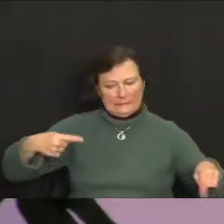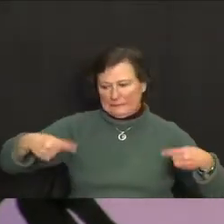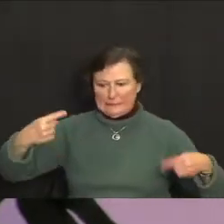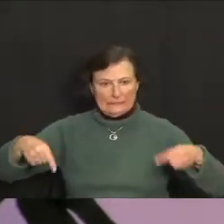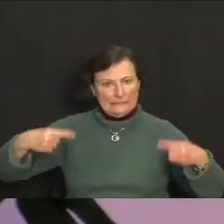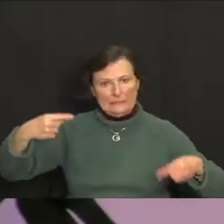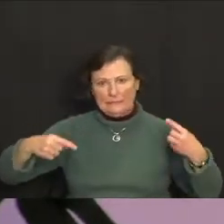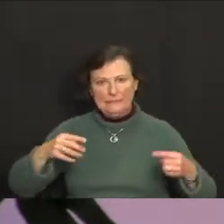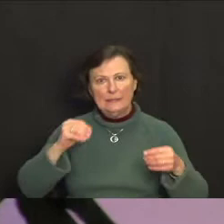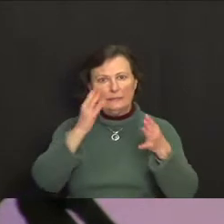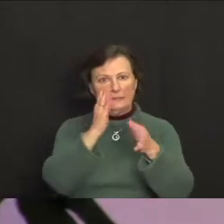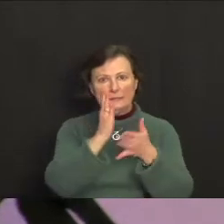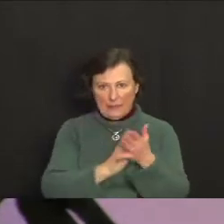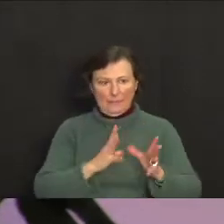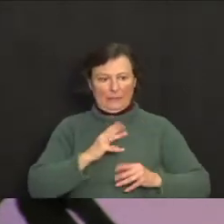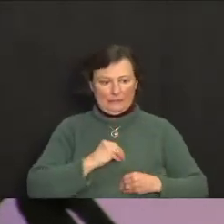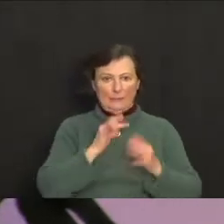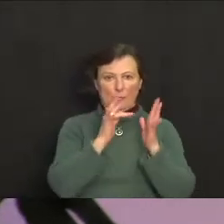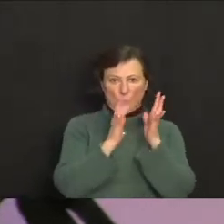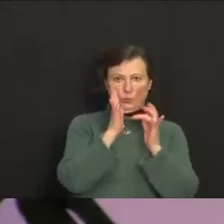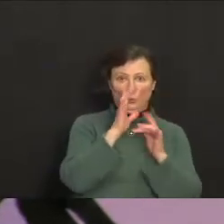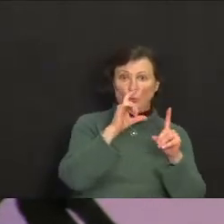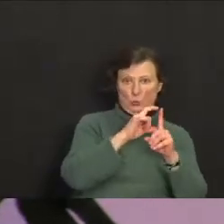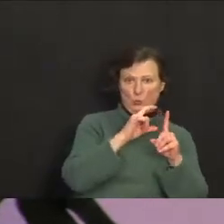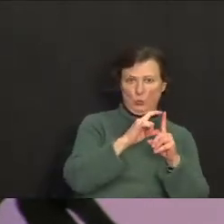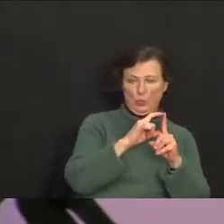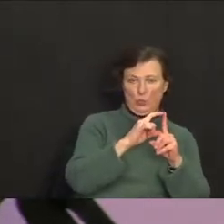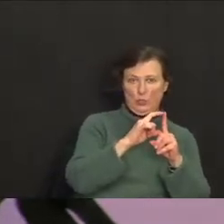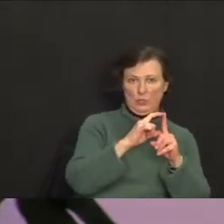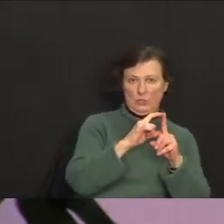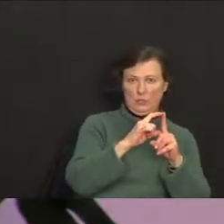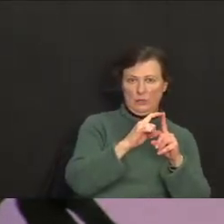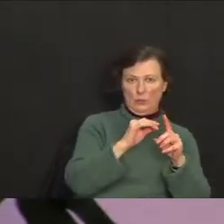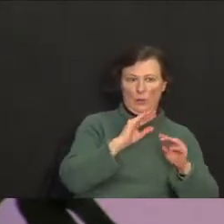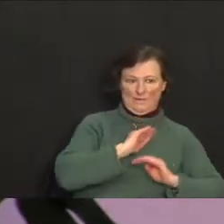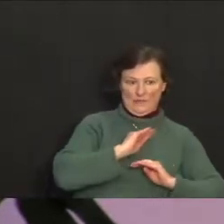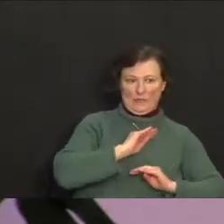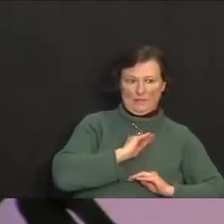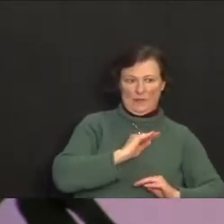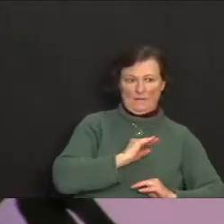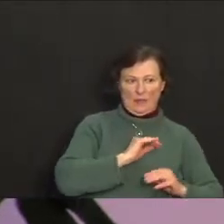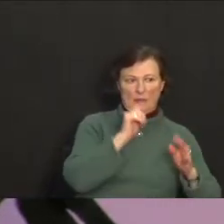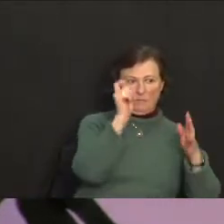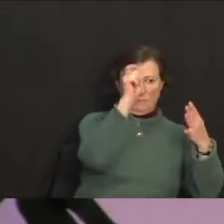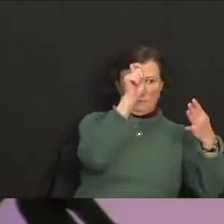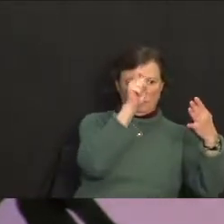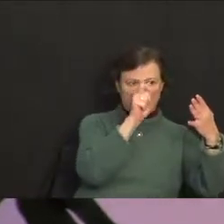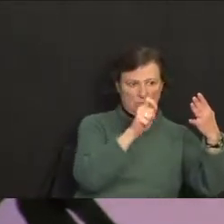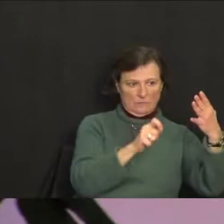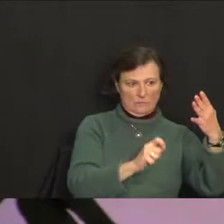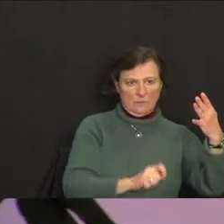Jesus' word, words about fulfilling every "jot and tittle" of the Law to mean, stick with Saturday.